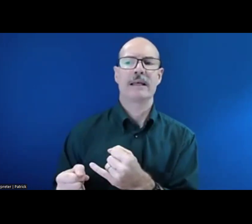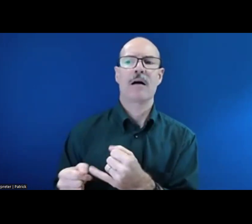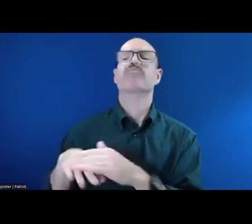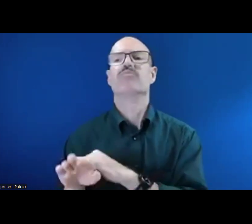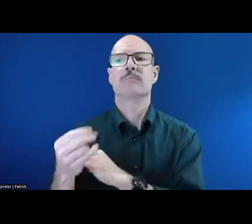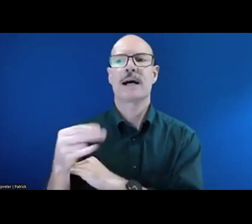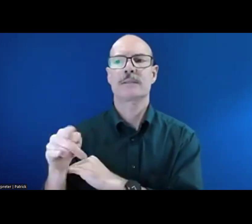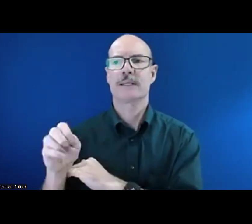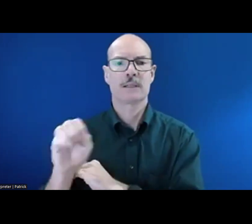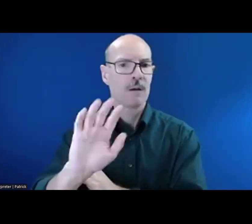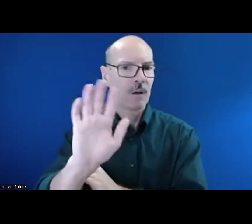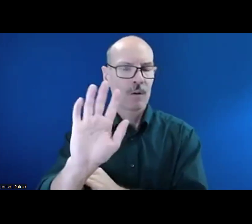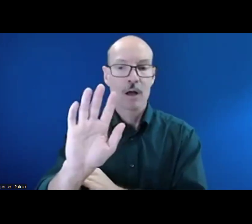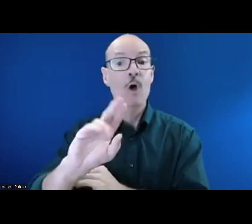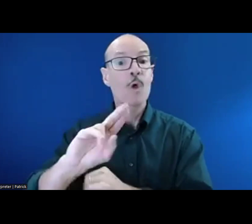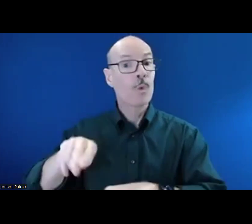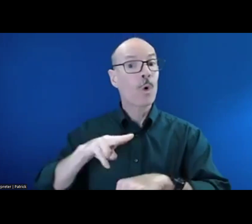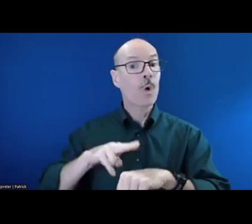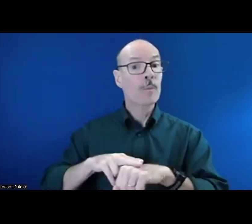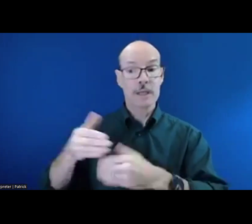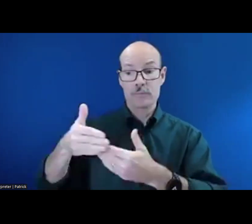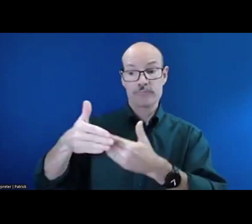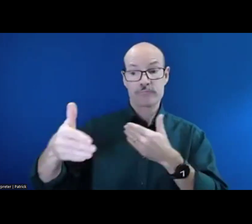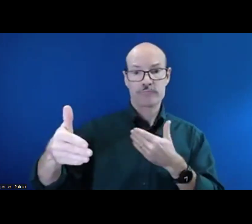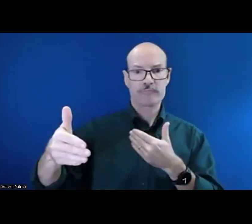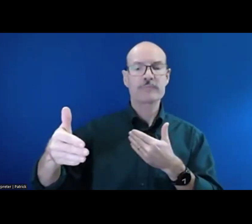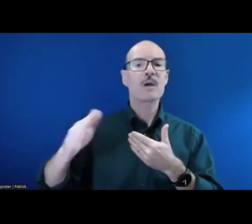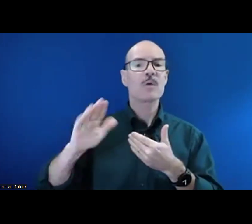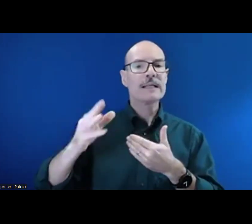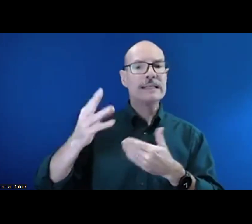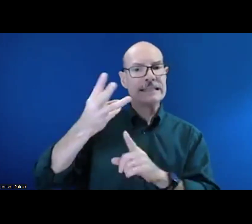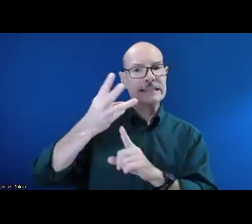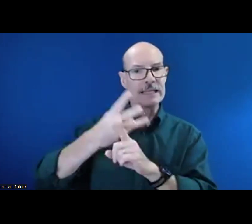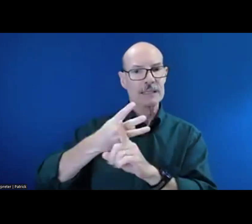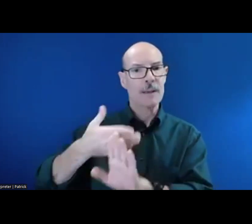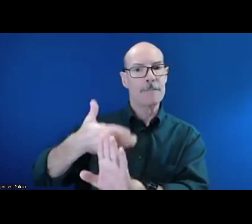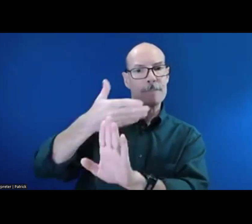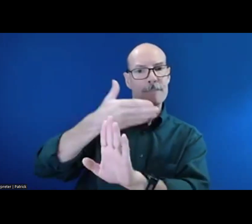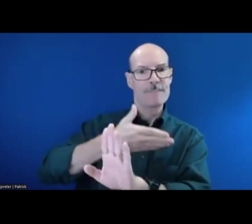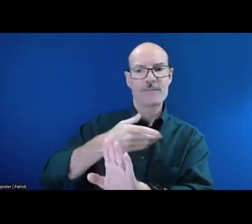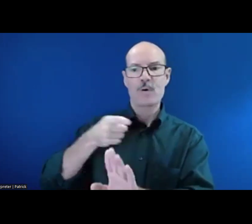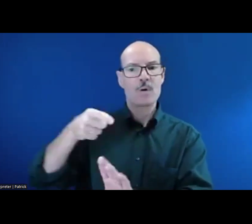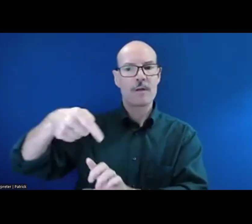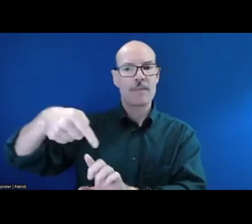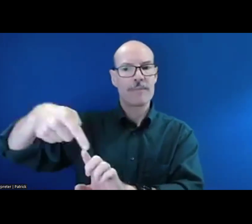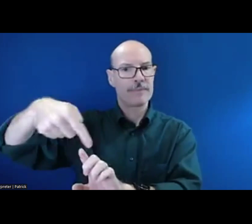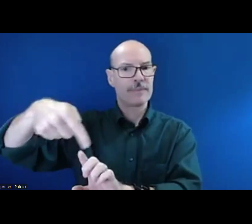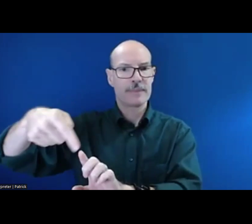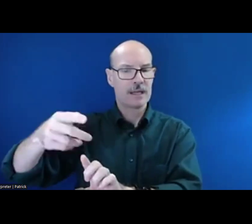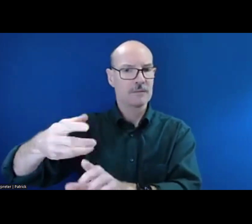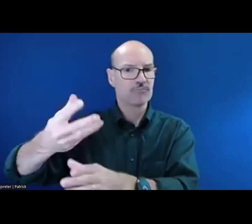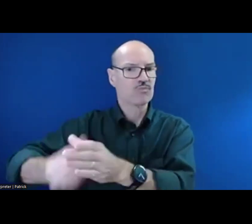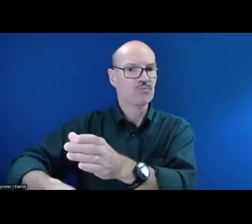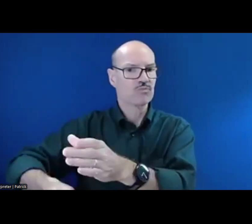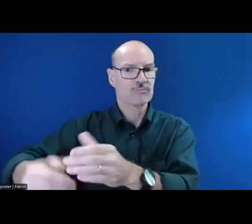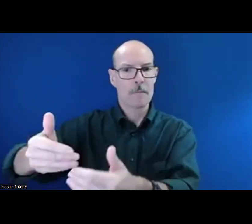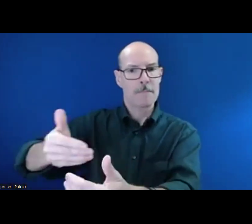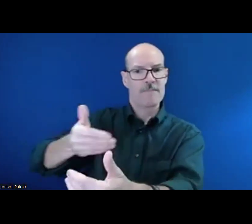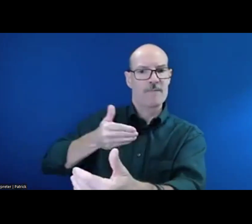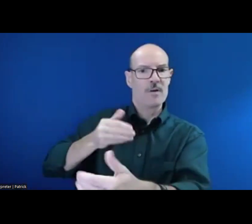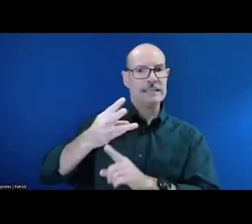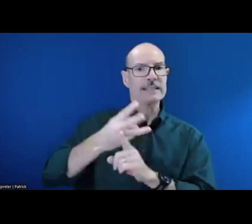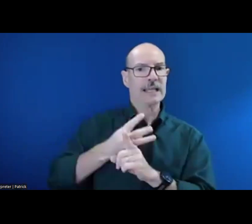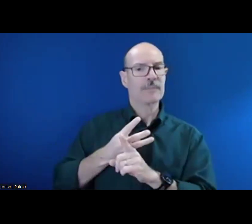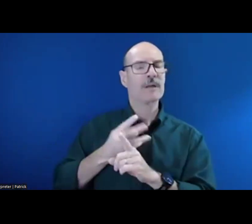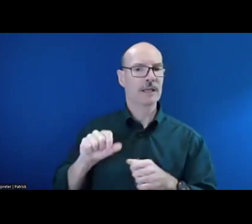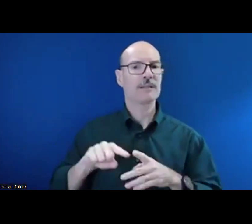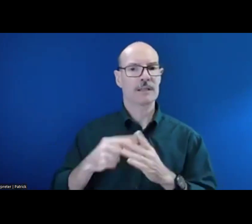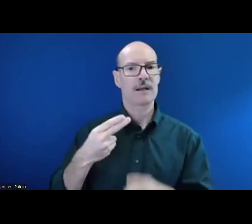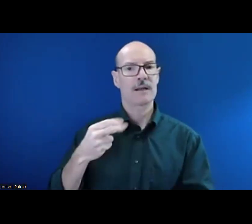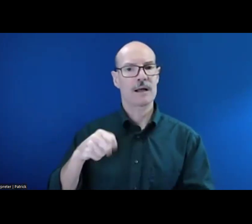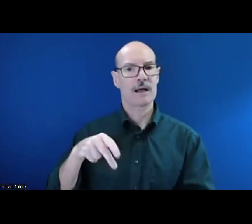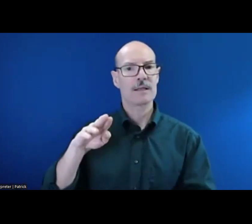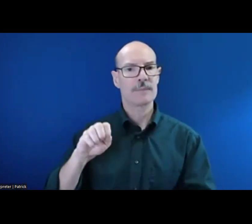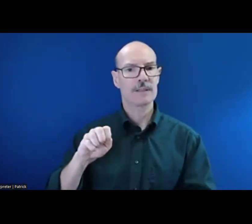Typically you enter Hospice within six months of your expected, that you are no longer living.